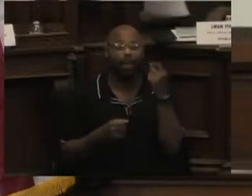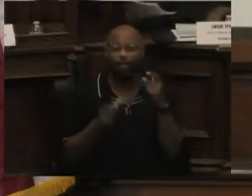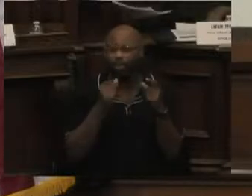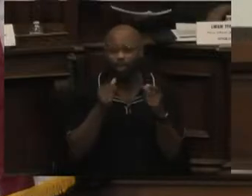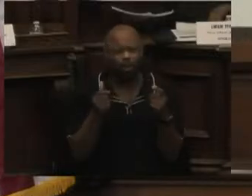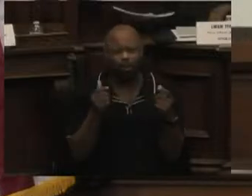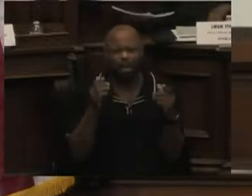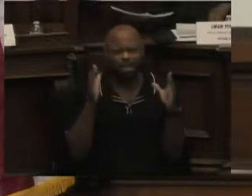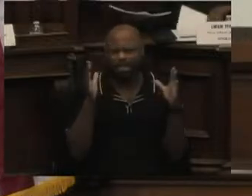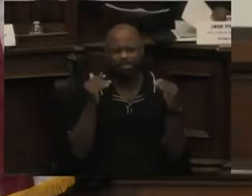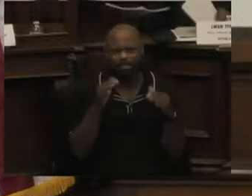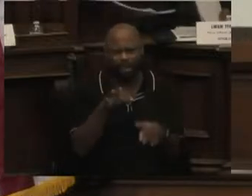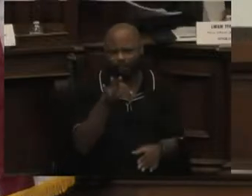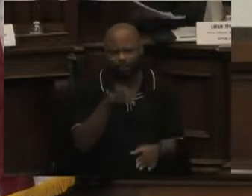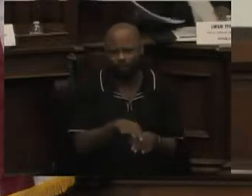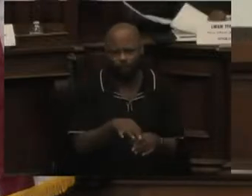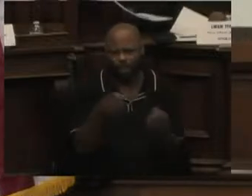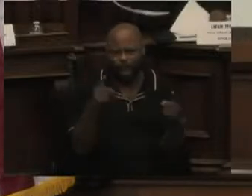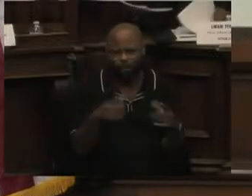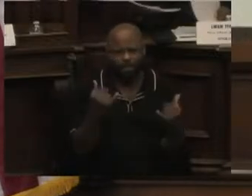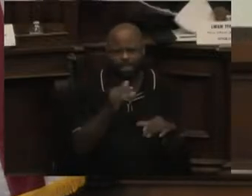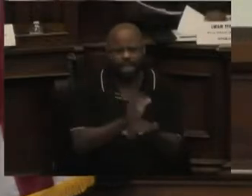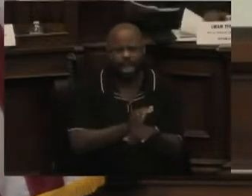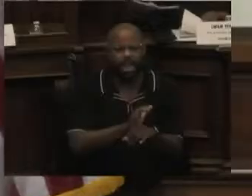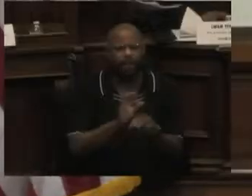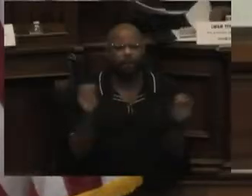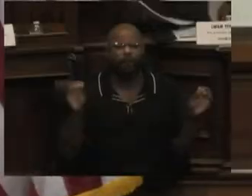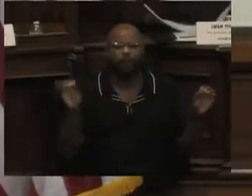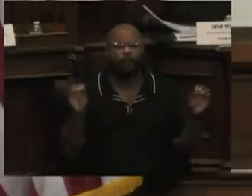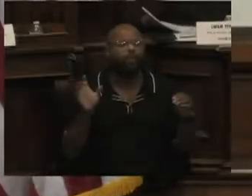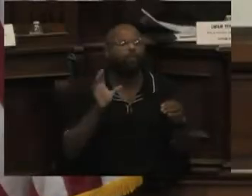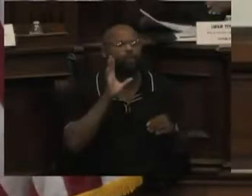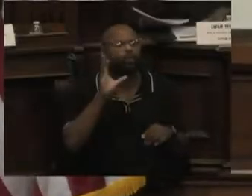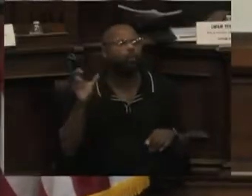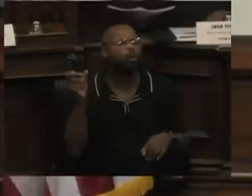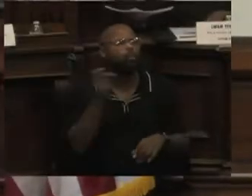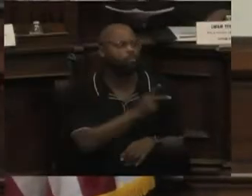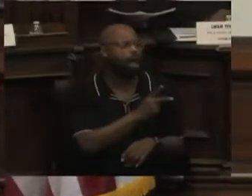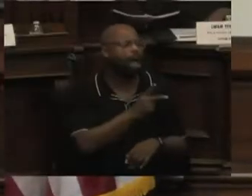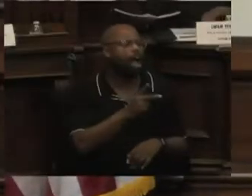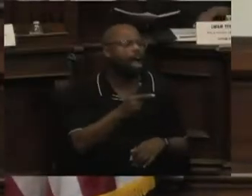in favor? Aye. Okay. We don't